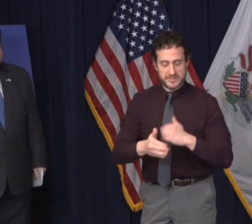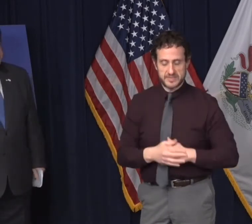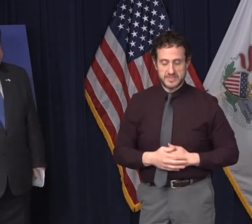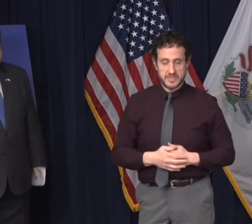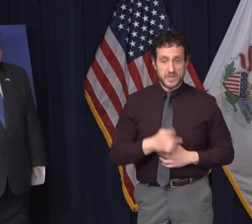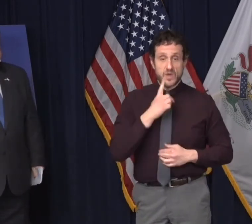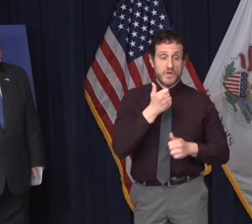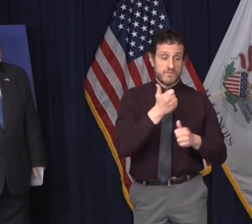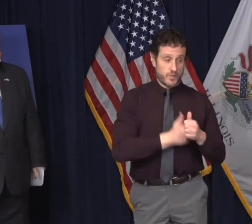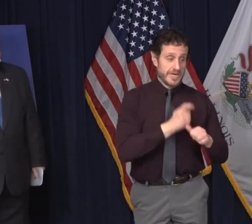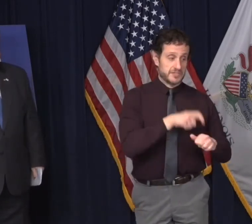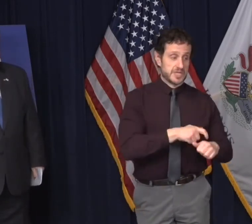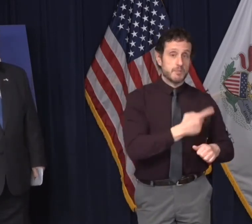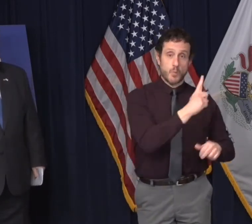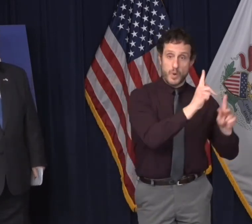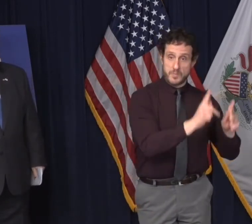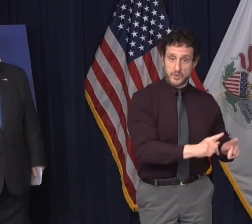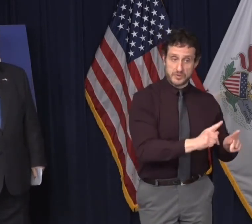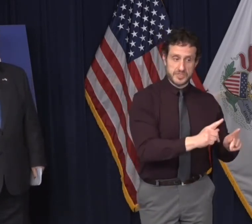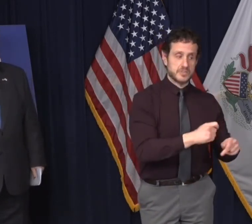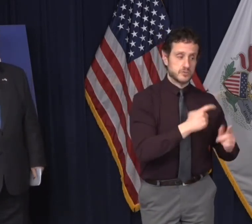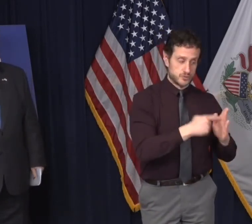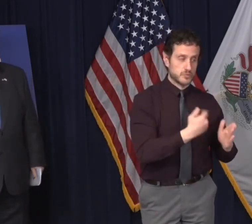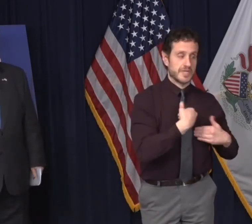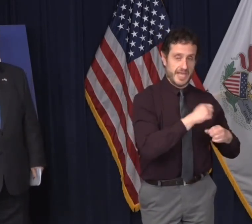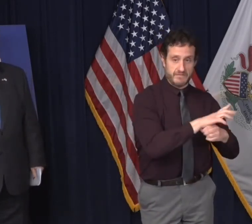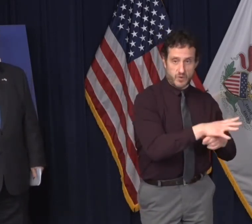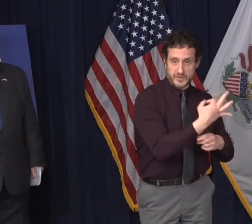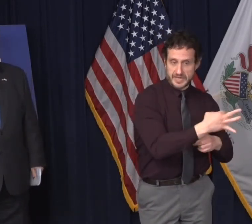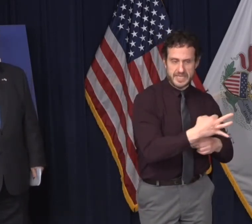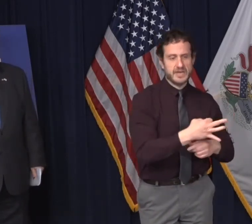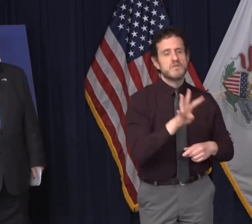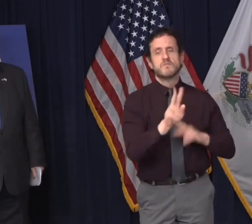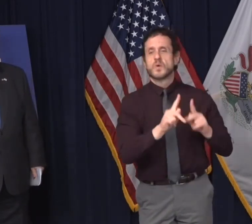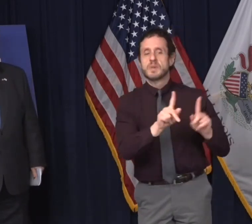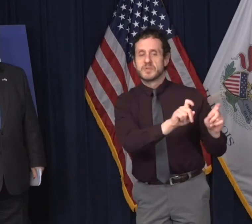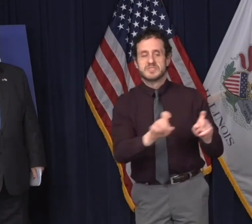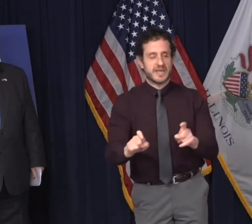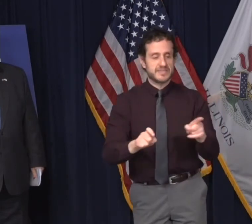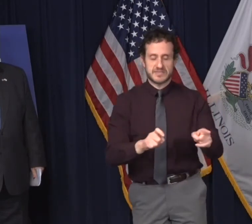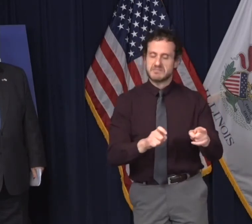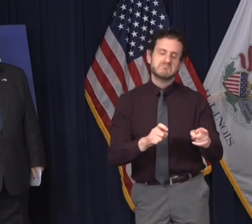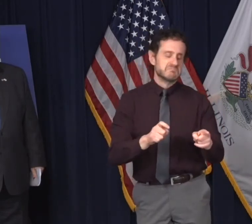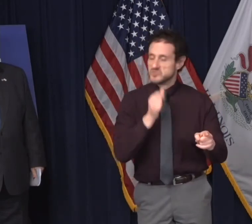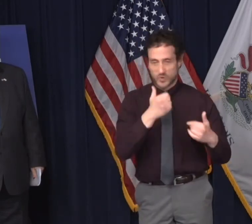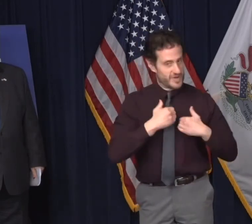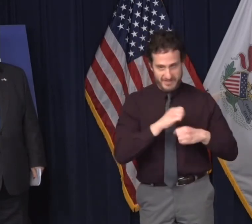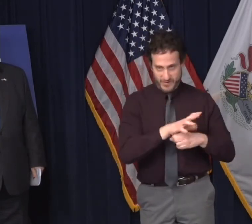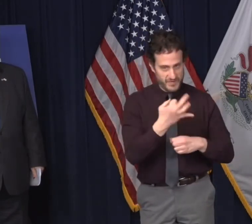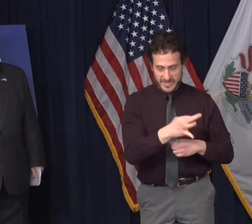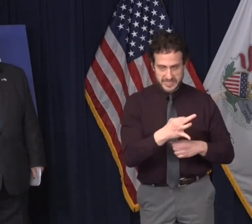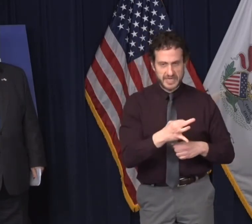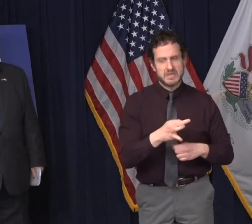FOR EVERY POSITIVE TEST THERE ARE FOUR NEGATIVE TESTS BASED ON CURRENT CUMULATIVE TEST POSITIVE